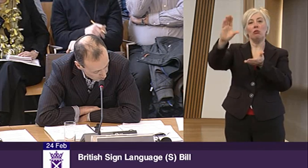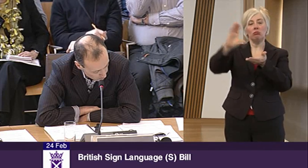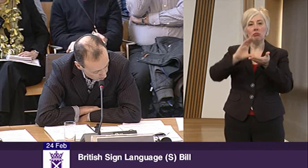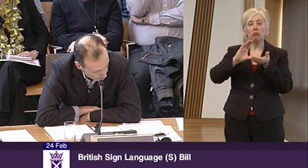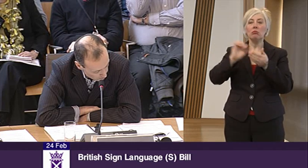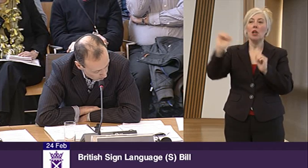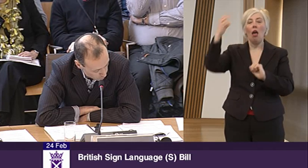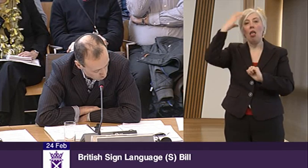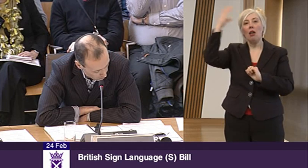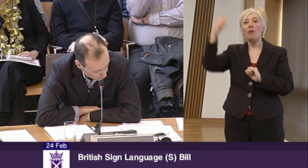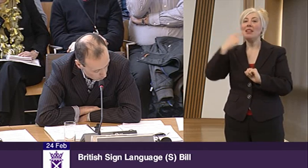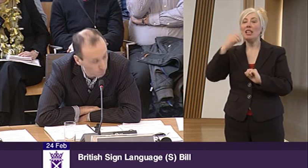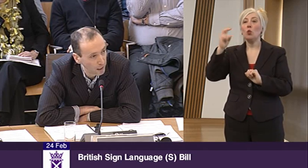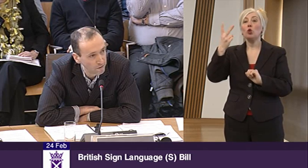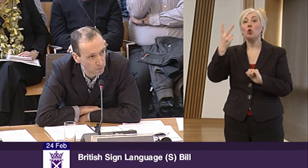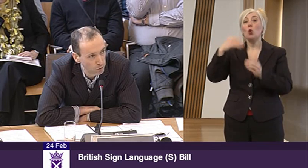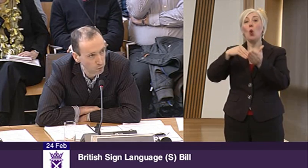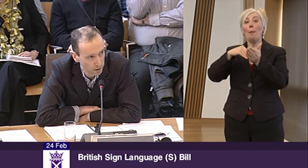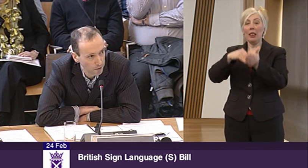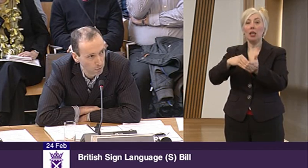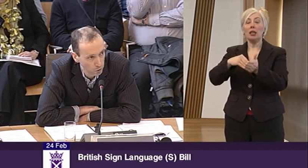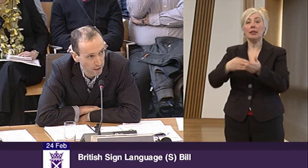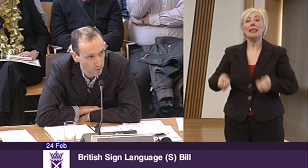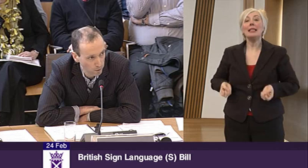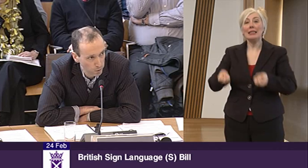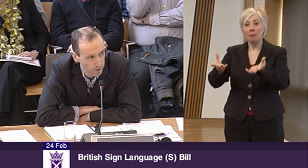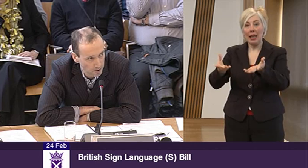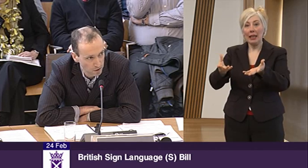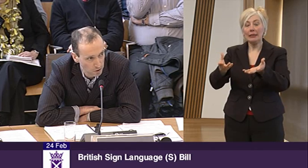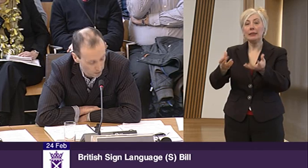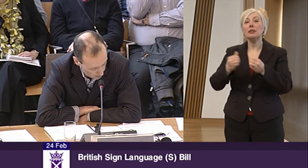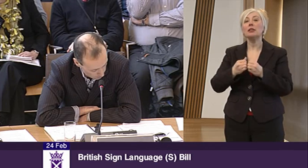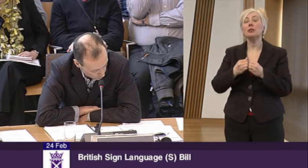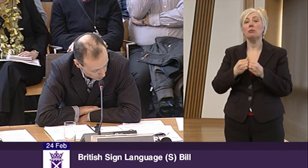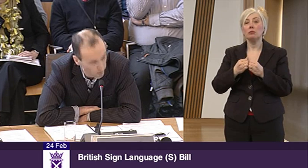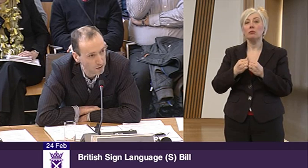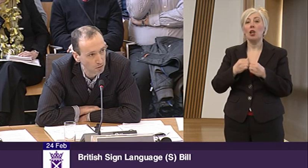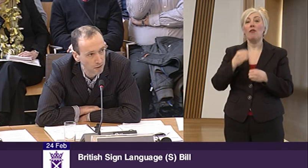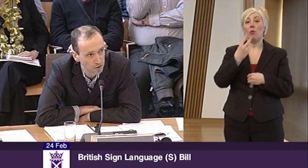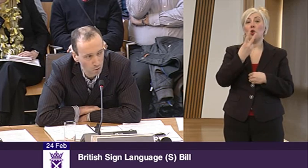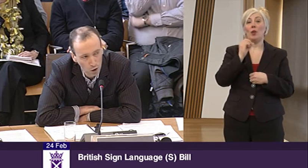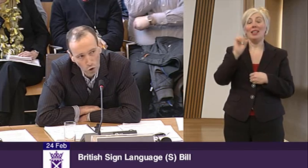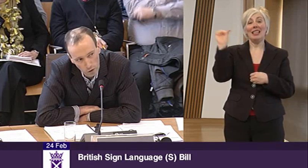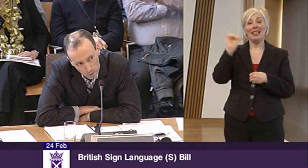costs. The Government already plans to spend £2 million from 2016 to 2020 on BSL, so that